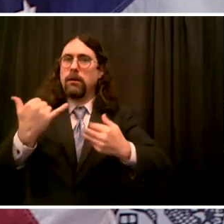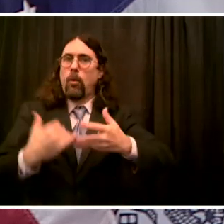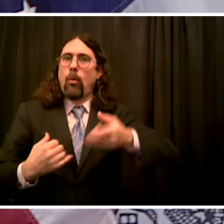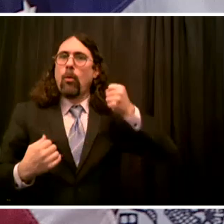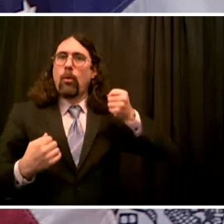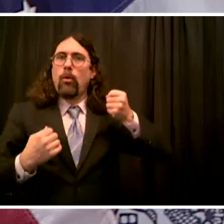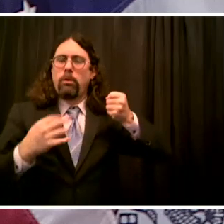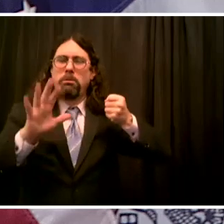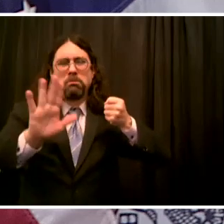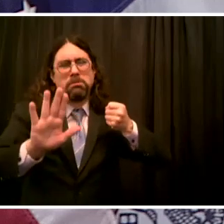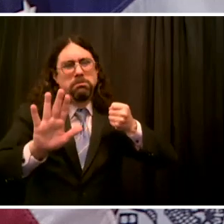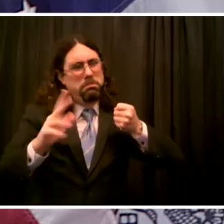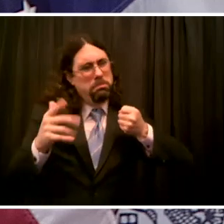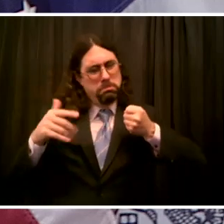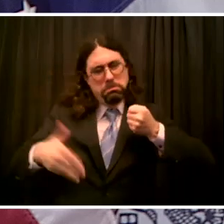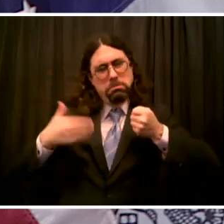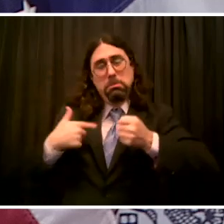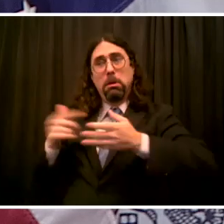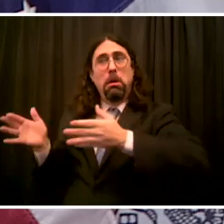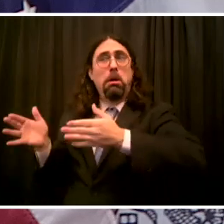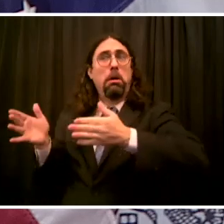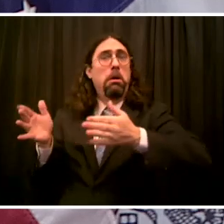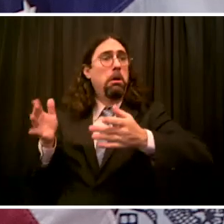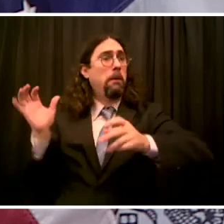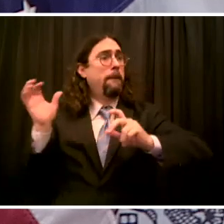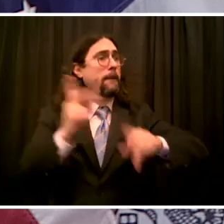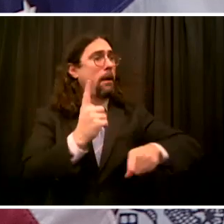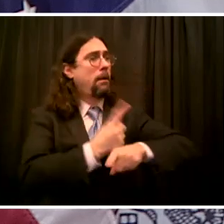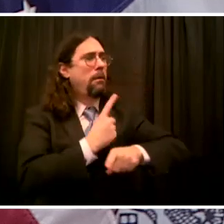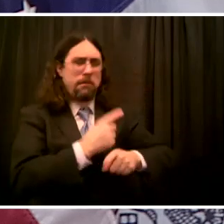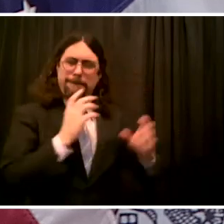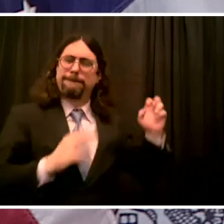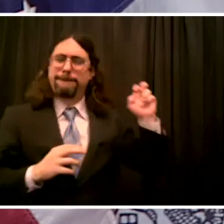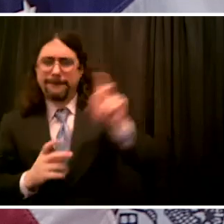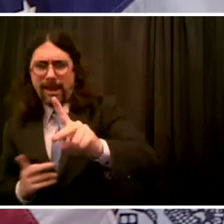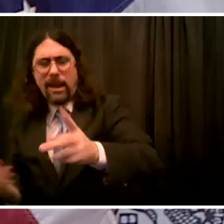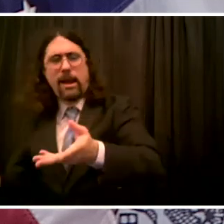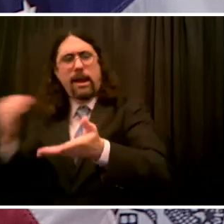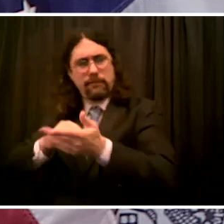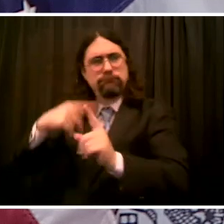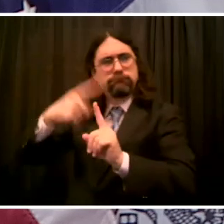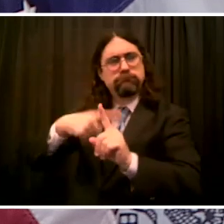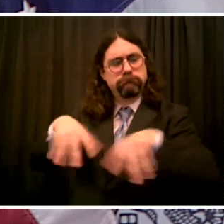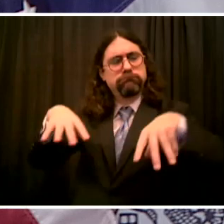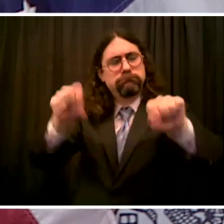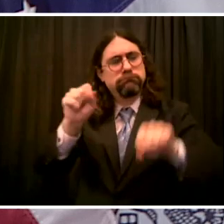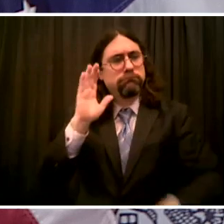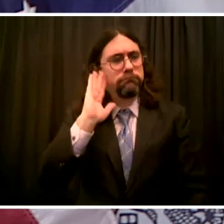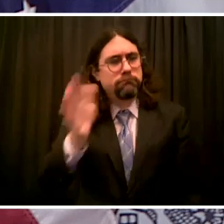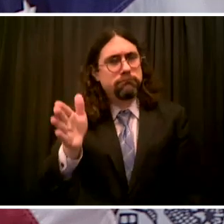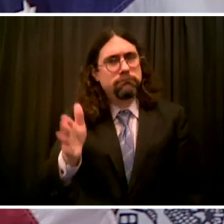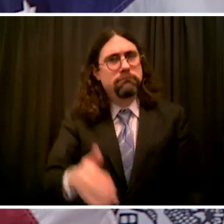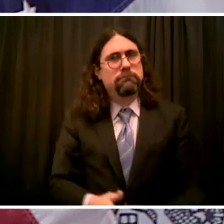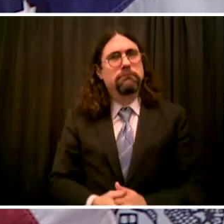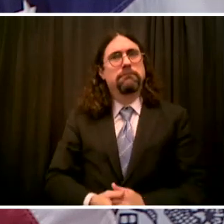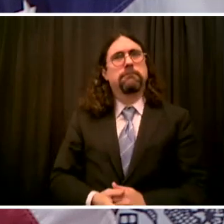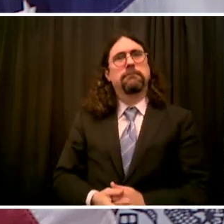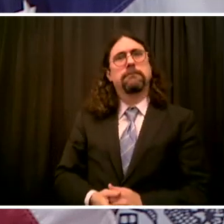CHALLENGE THAT WE FACE, OF COURSE, BEING FIRST AND FOREMOST, THE CORONAVIRUS. SECOND, WE KNOW IN SO MANY WAYS,